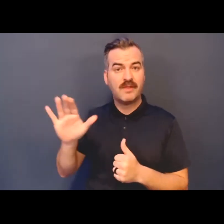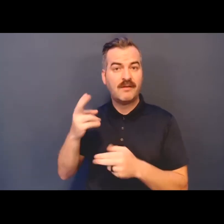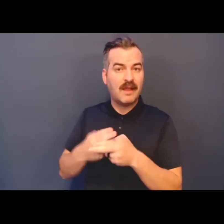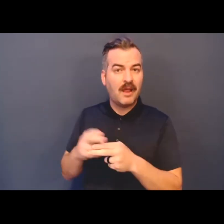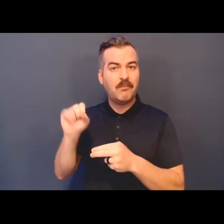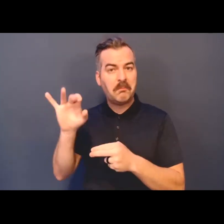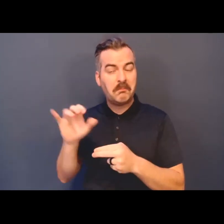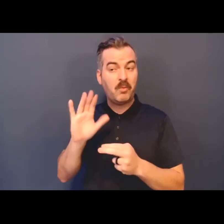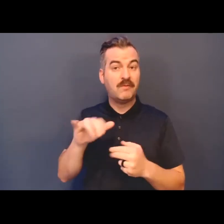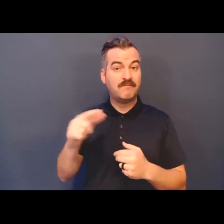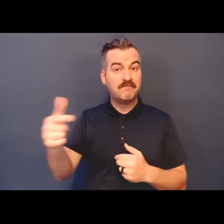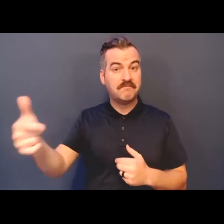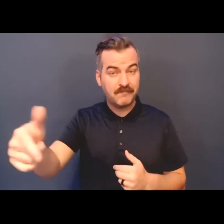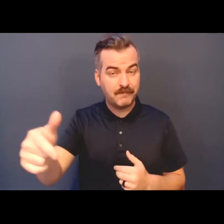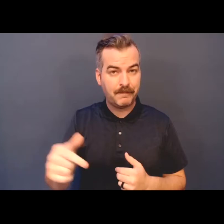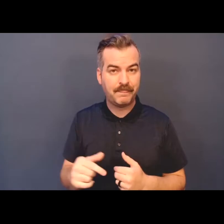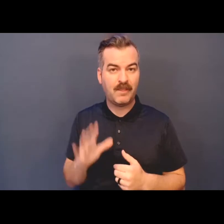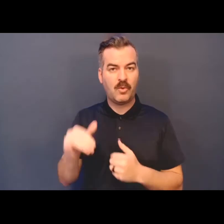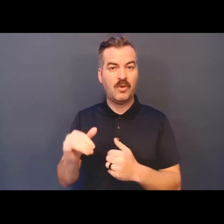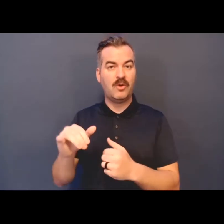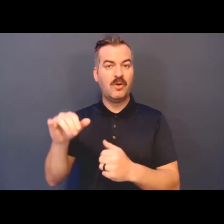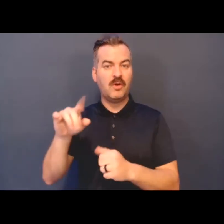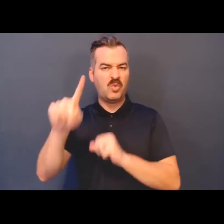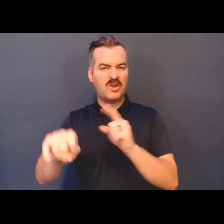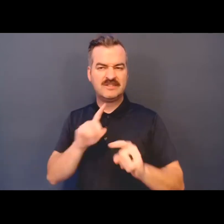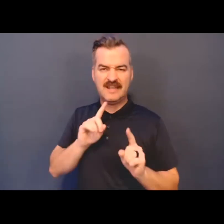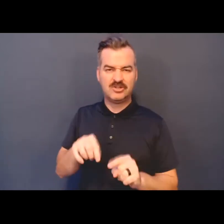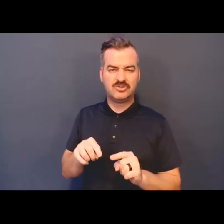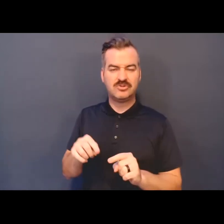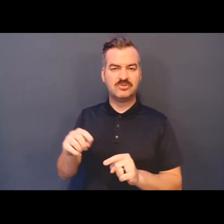each of them and we will save the q amp a until the end. But please feel free to put